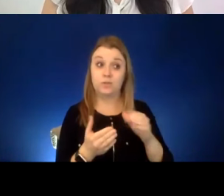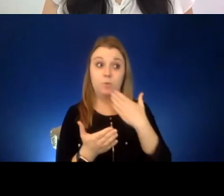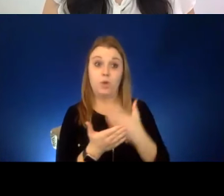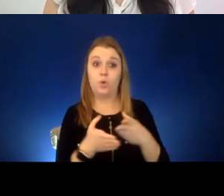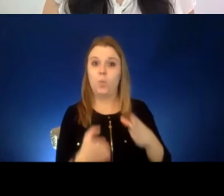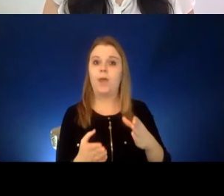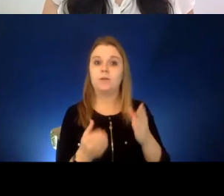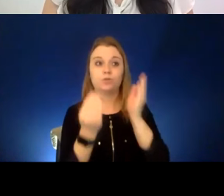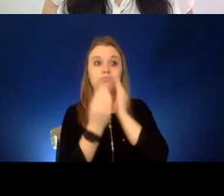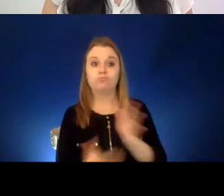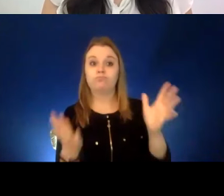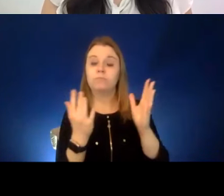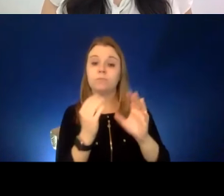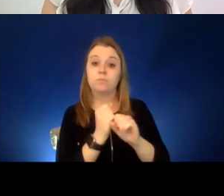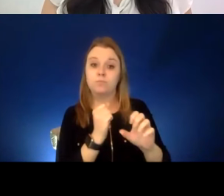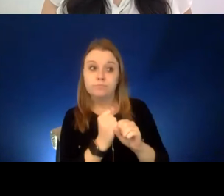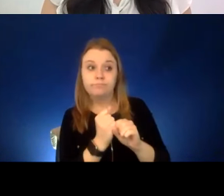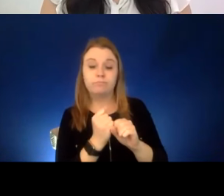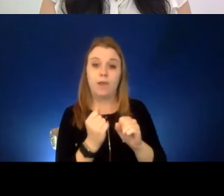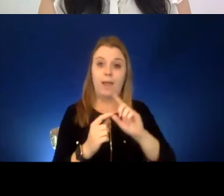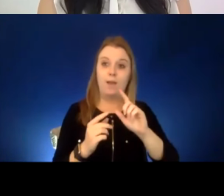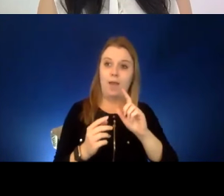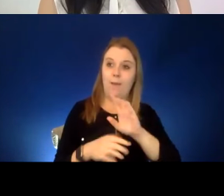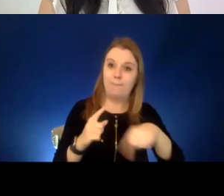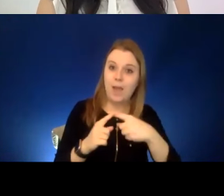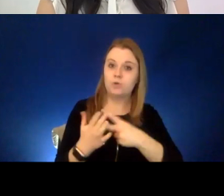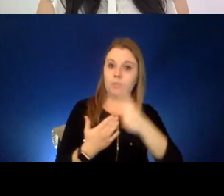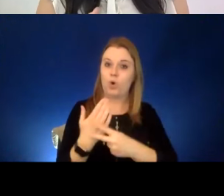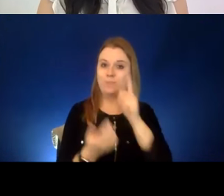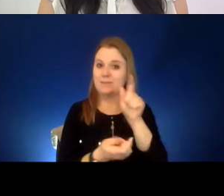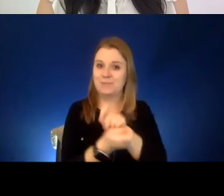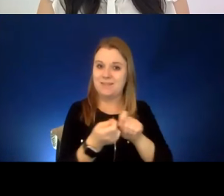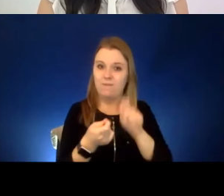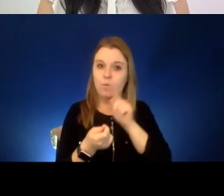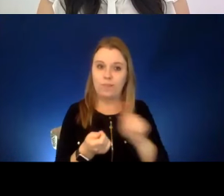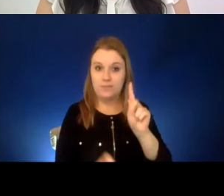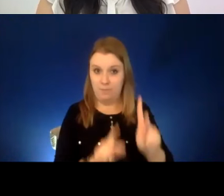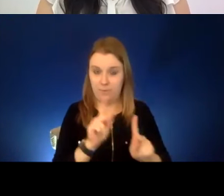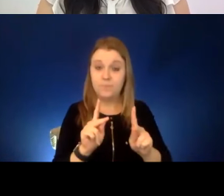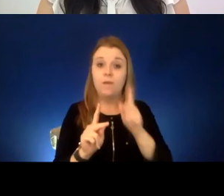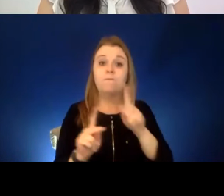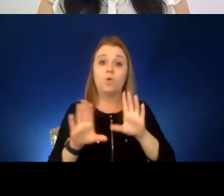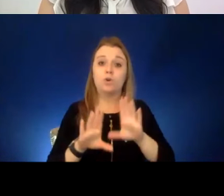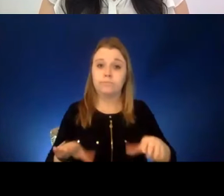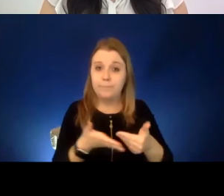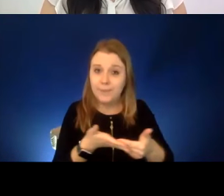about specific programming for these populations. In terms of pediatric or children's programming or events,